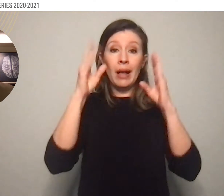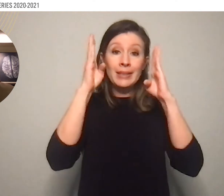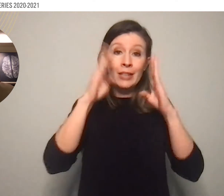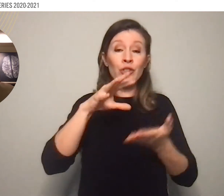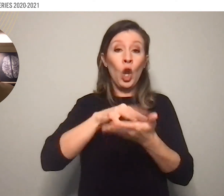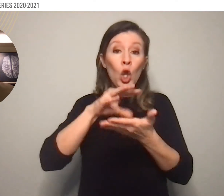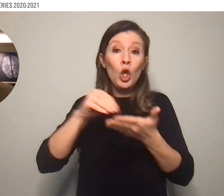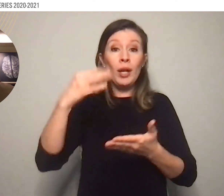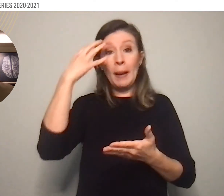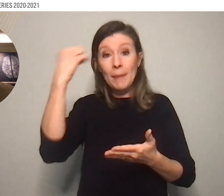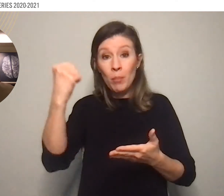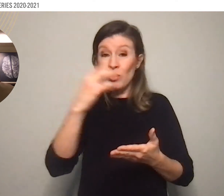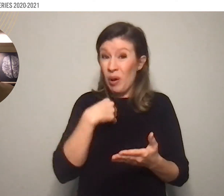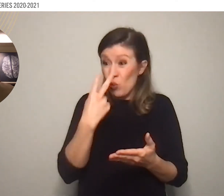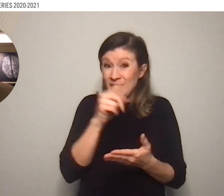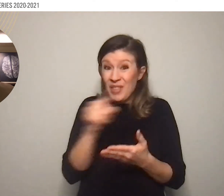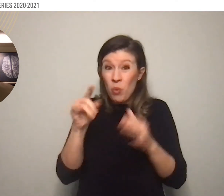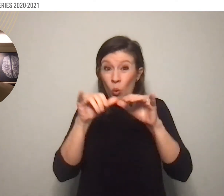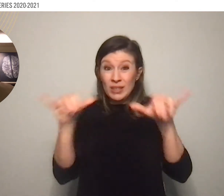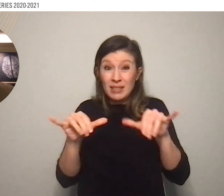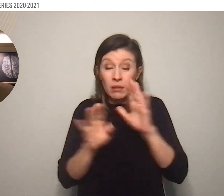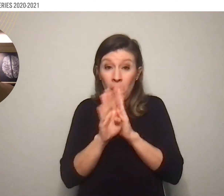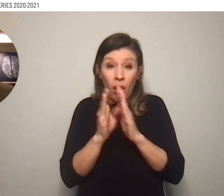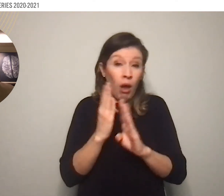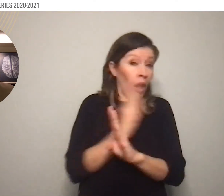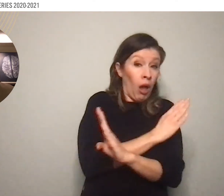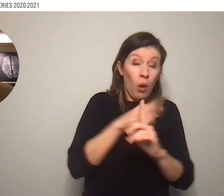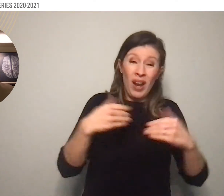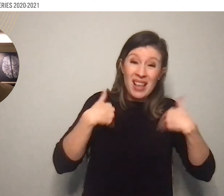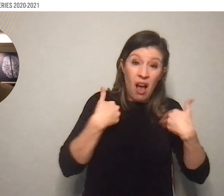We've also been able to see these systems early in development, as early as infancy ,and highlight